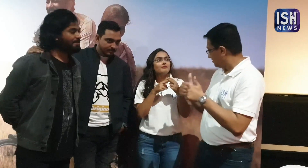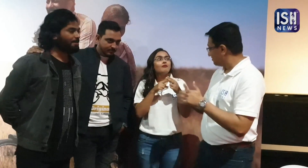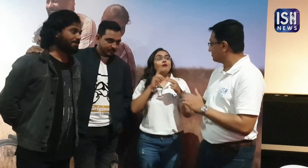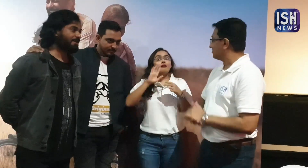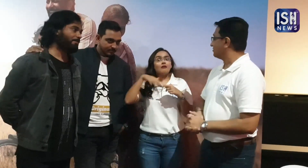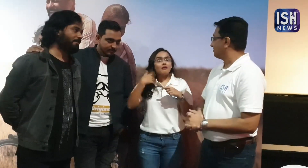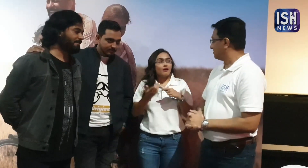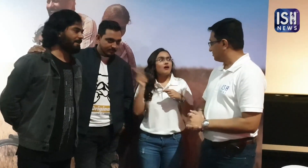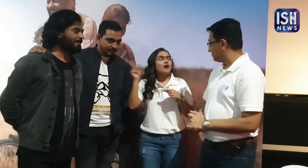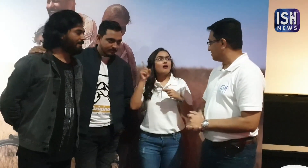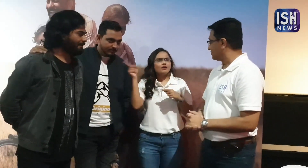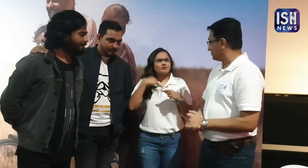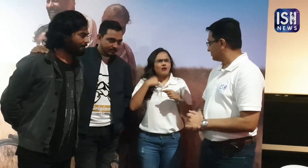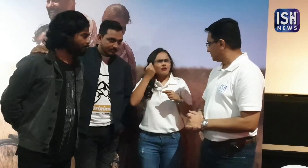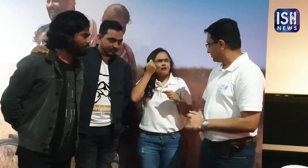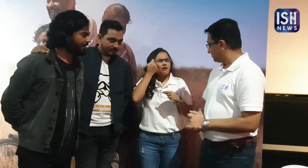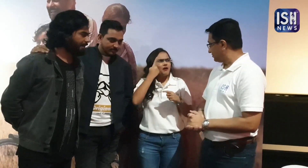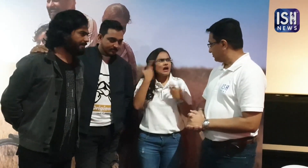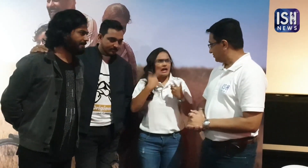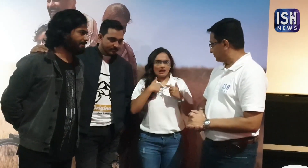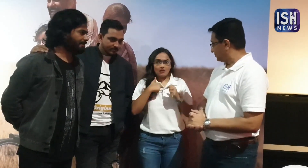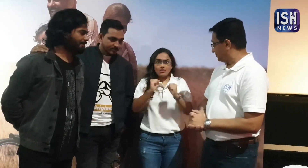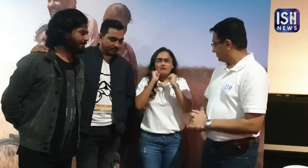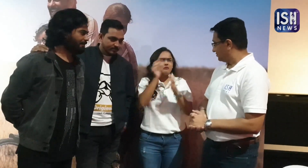This wasn't very difficult for me to understand